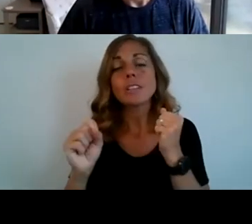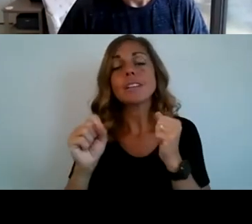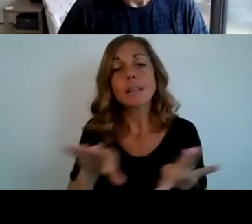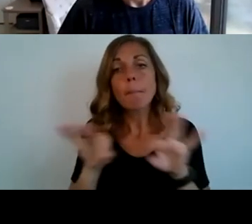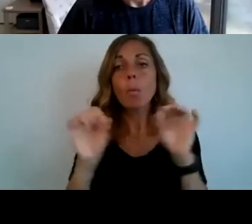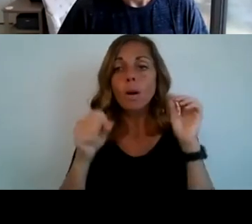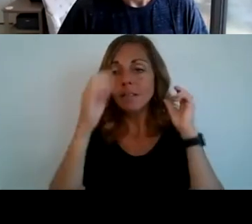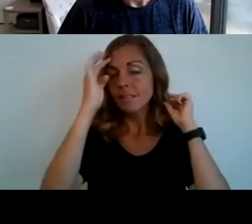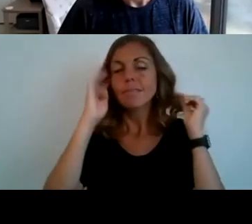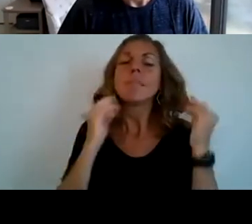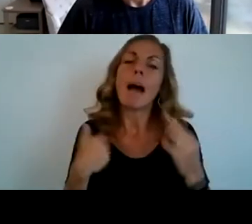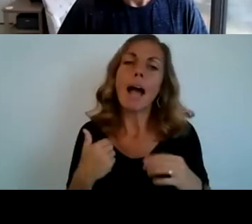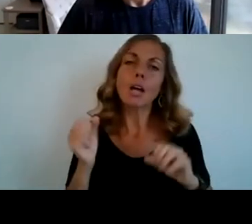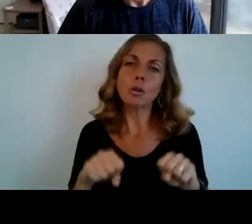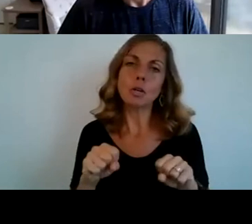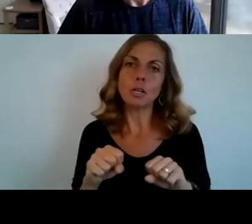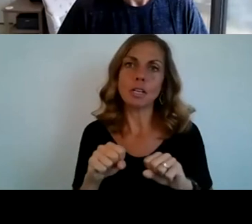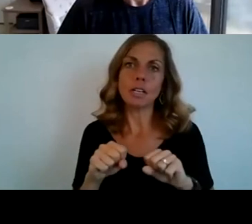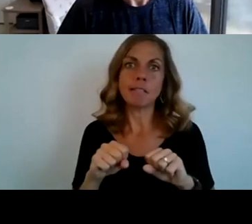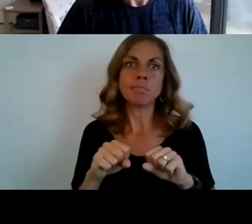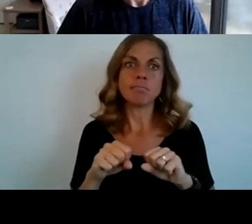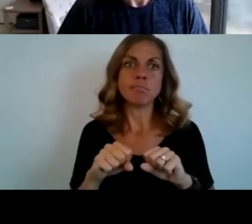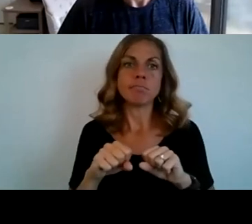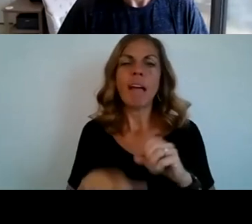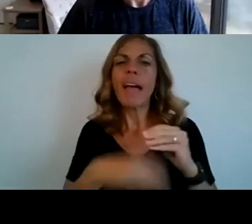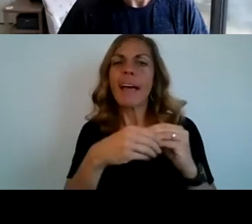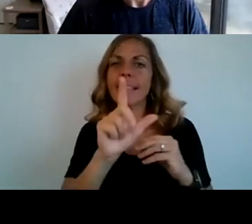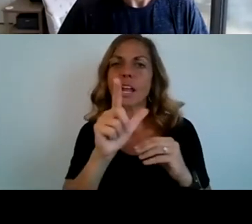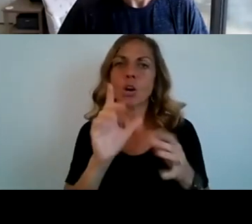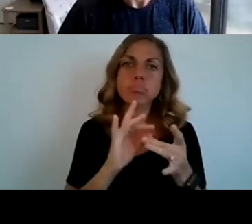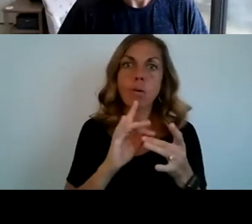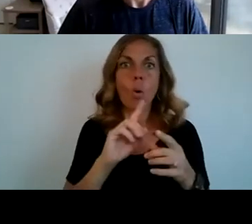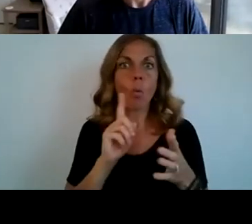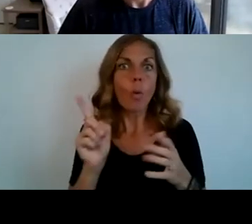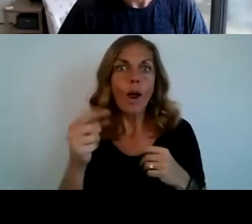talk about where I think tech can come in. But, you know, it starts with people. And